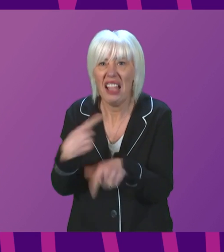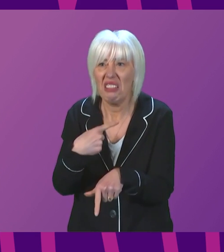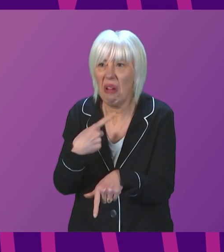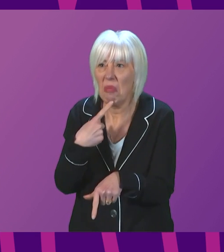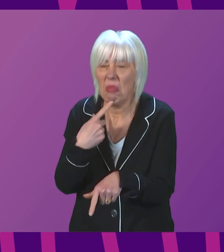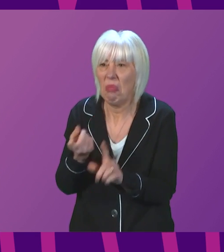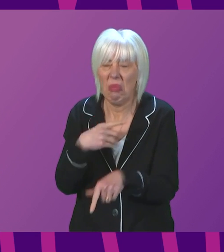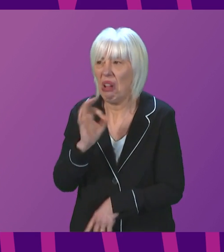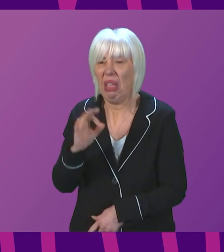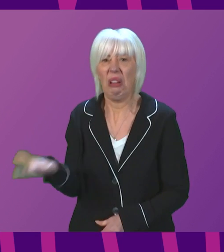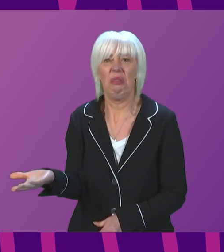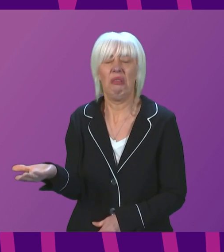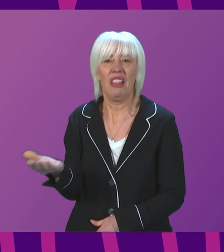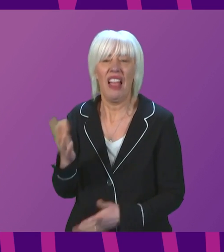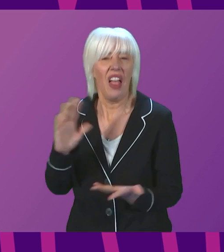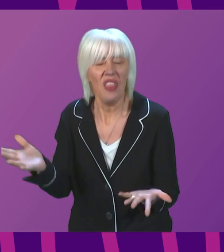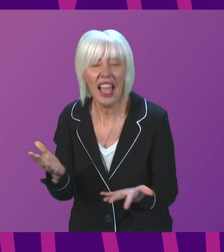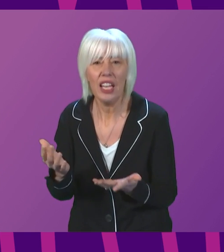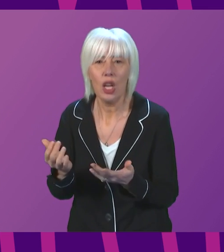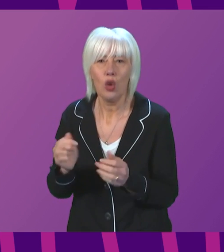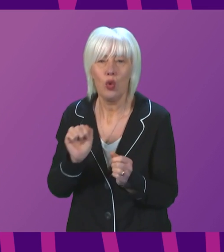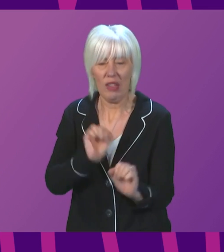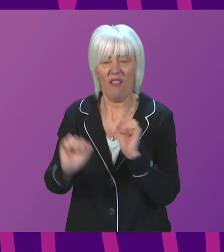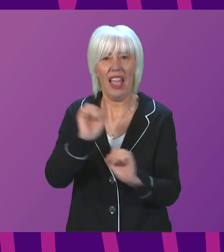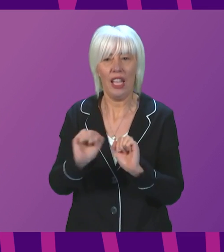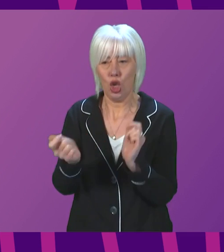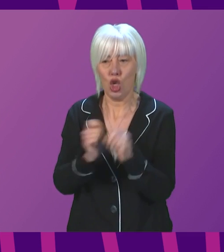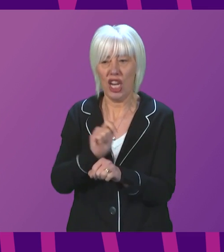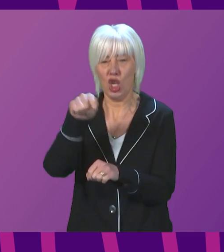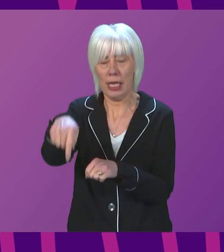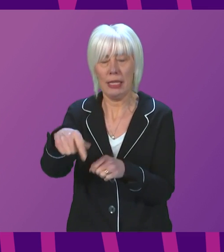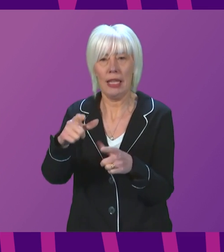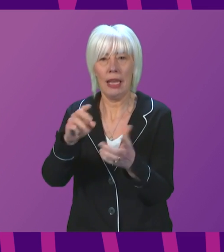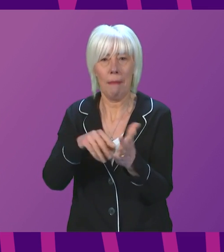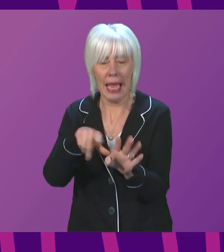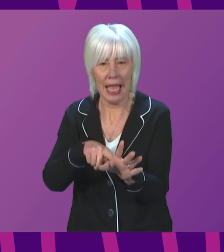To defend the changes that are coming in May based on what was happening in December 2021—well,